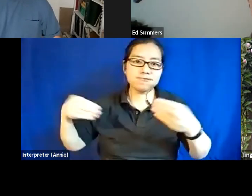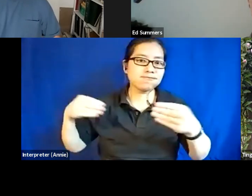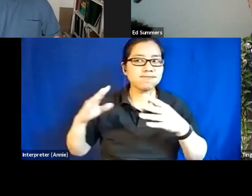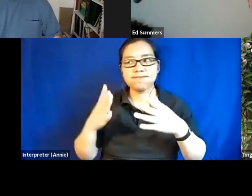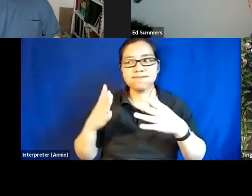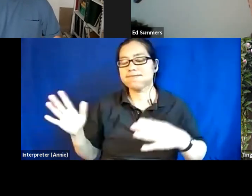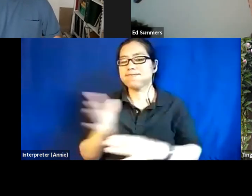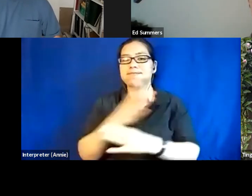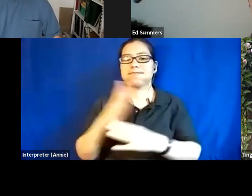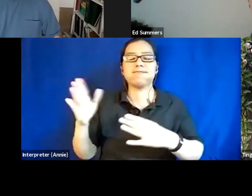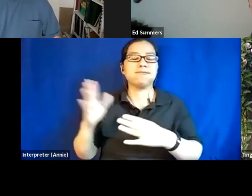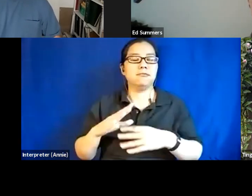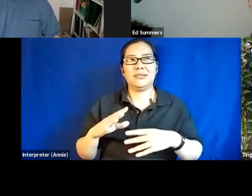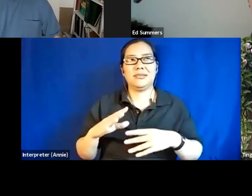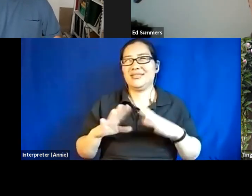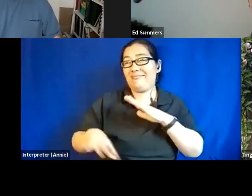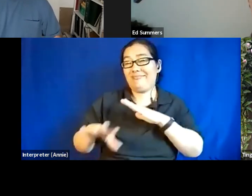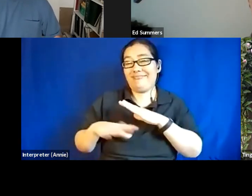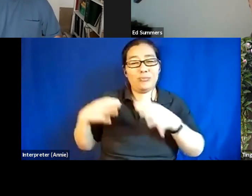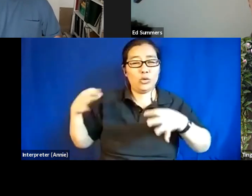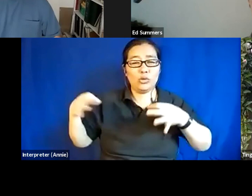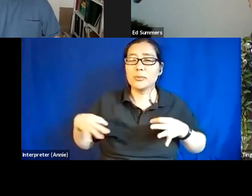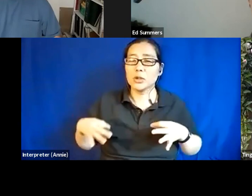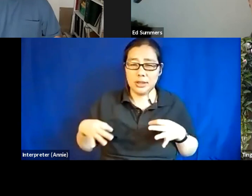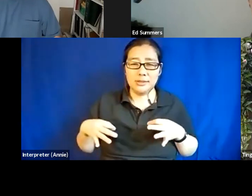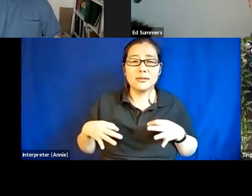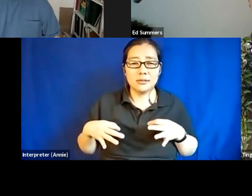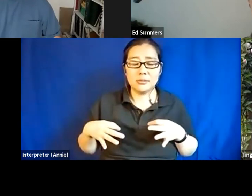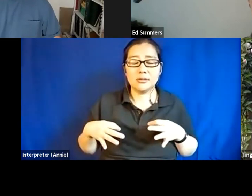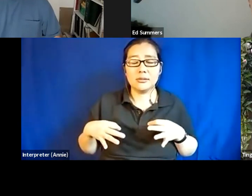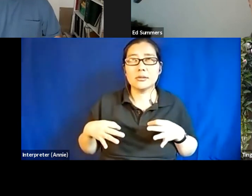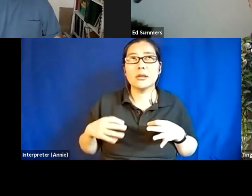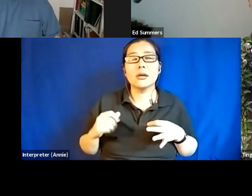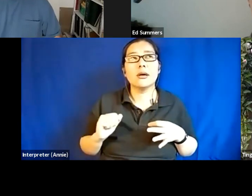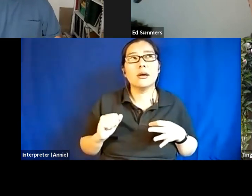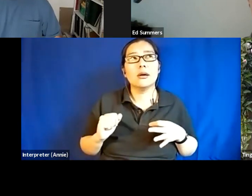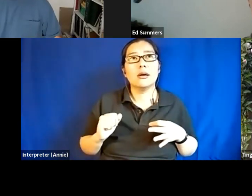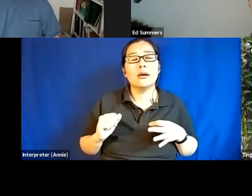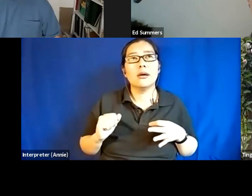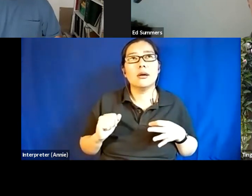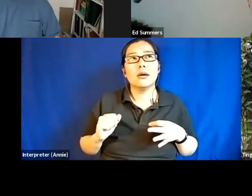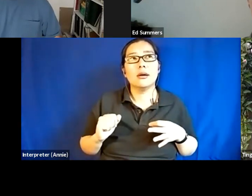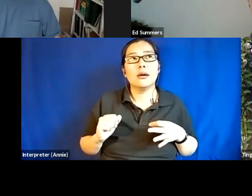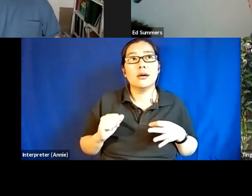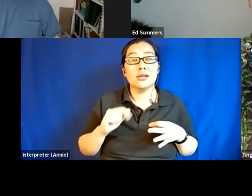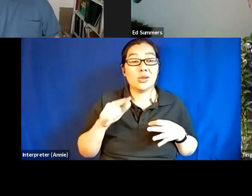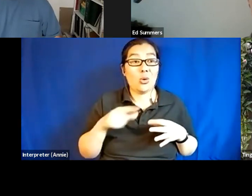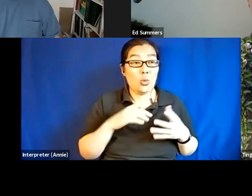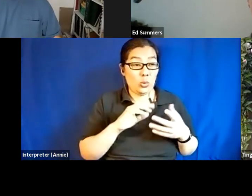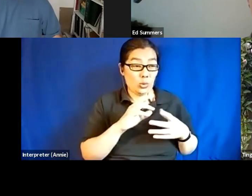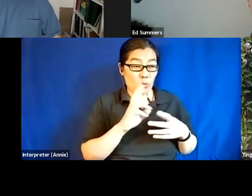description that can be used to render or generate an infinite number of renderings or